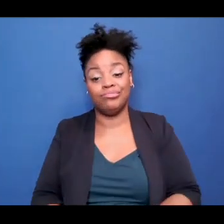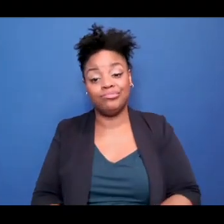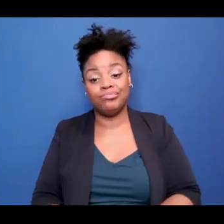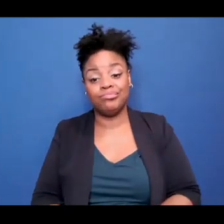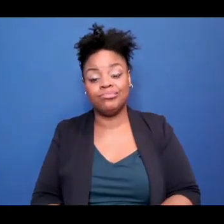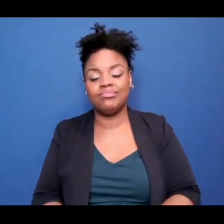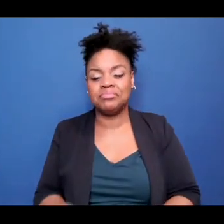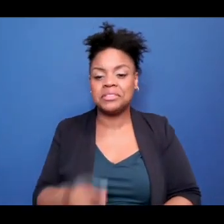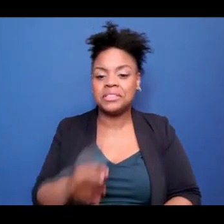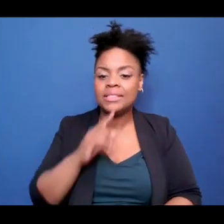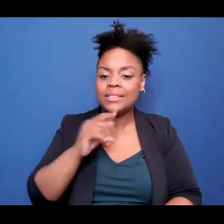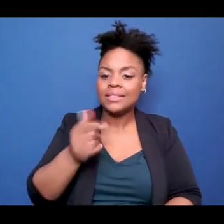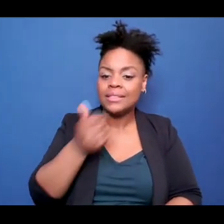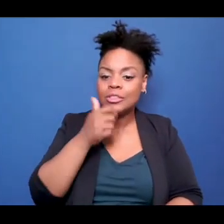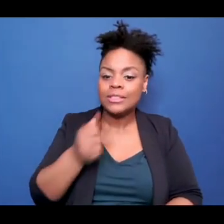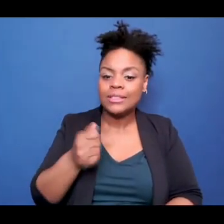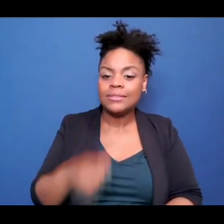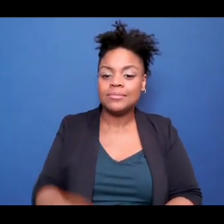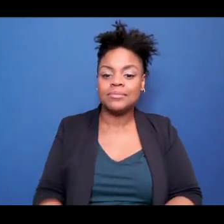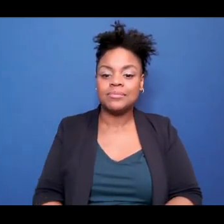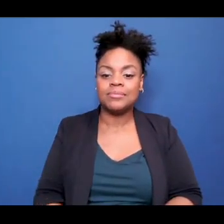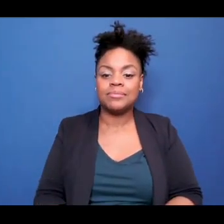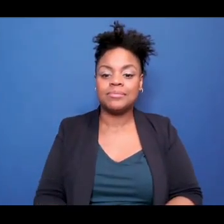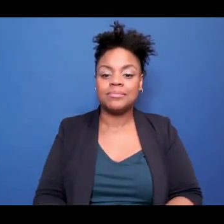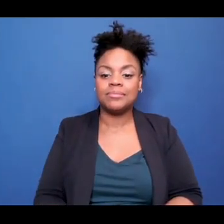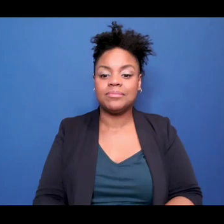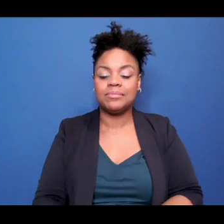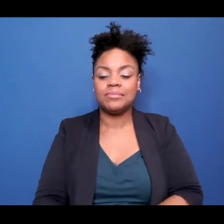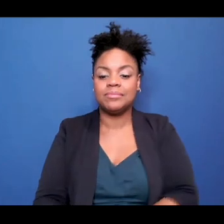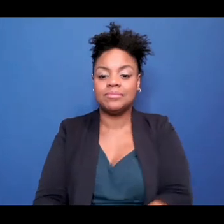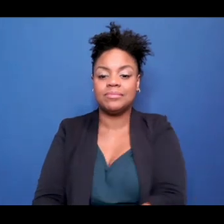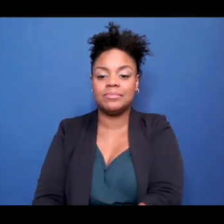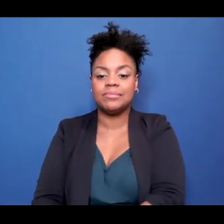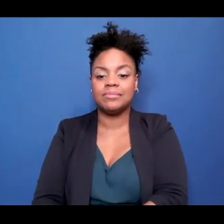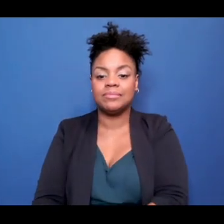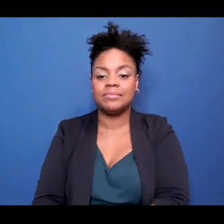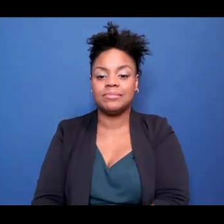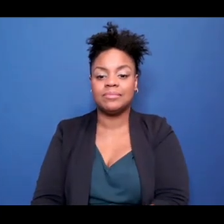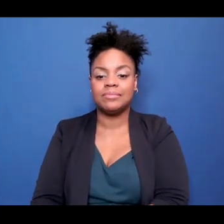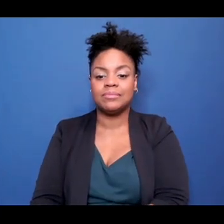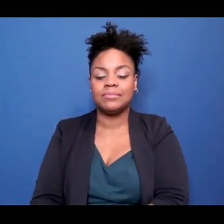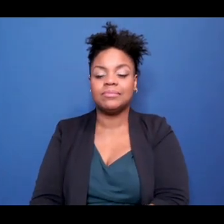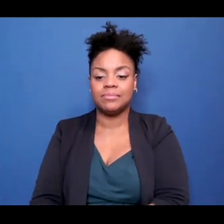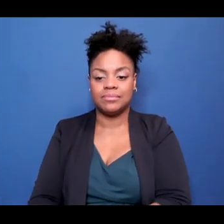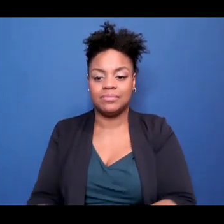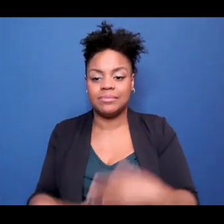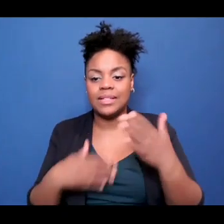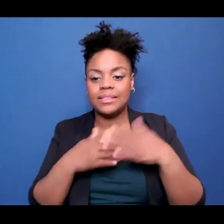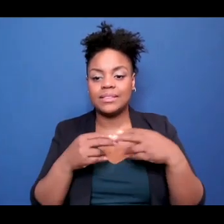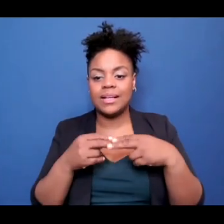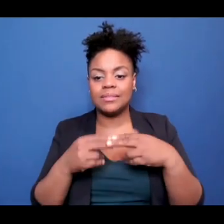BEHAVIOR AND WHERE THE LIQUOR STORES ARE AND WHERE THE OUTDOOR ADVERTISEMENTS FOR ALCOHOLIC BEVERAGES ARE.